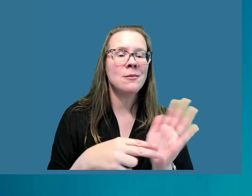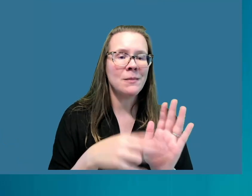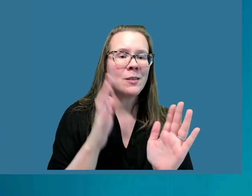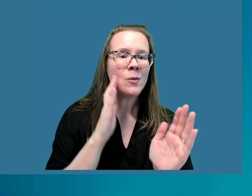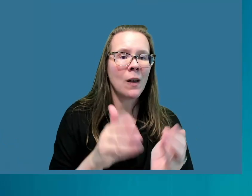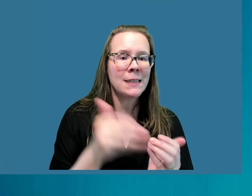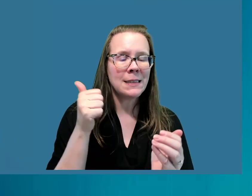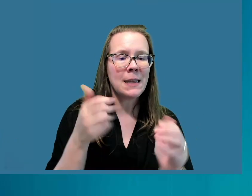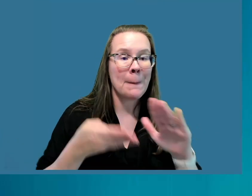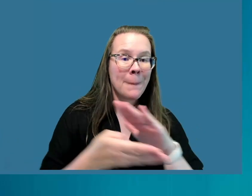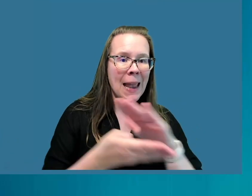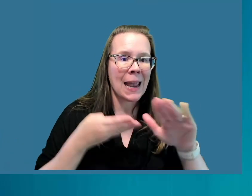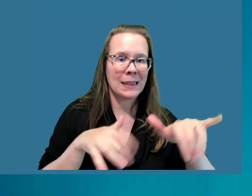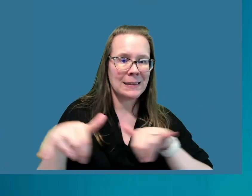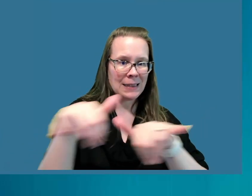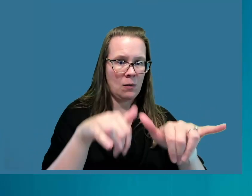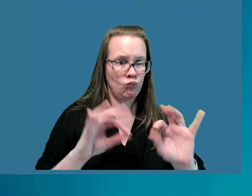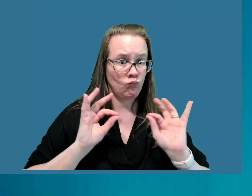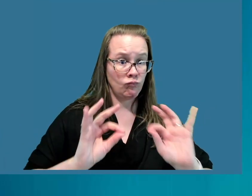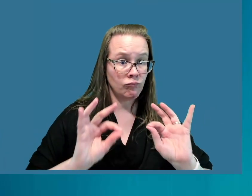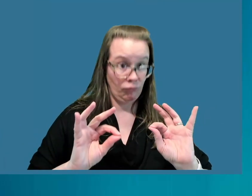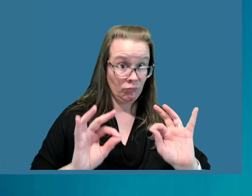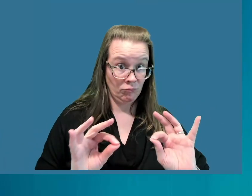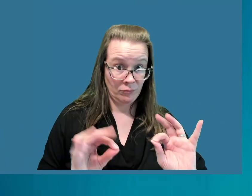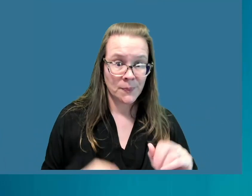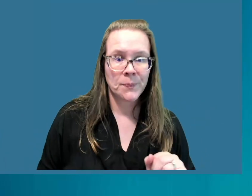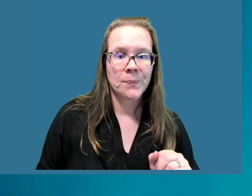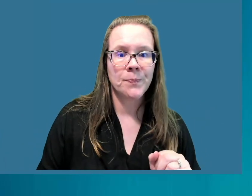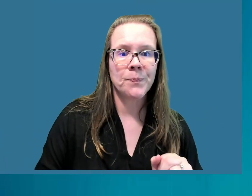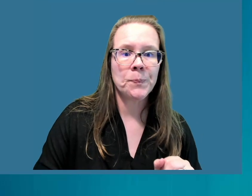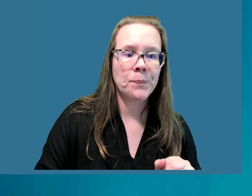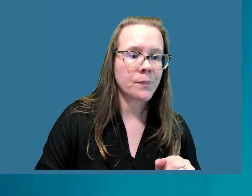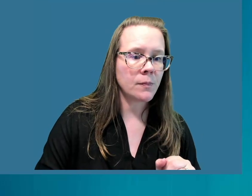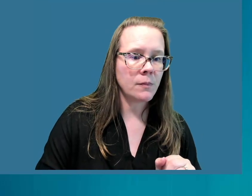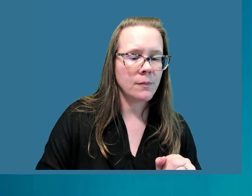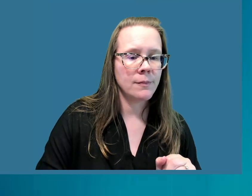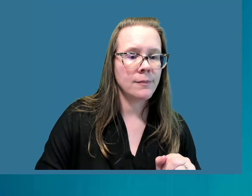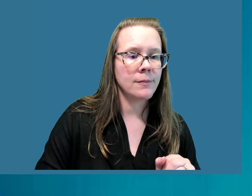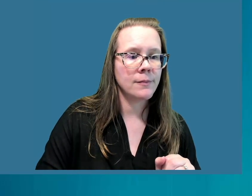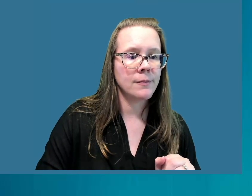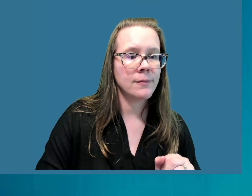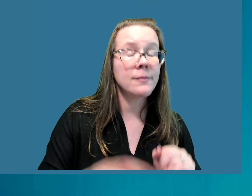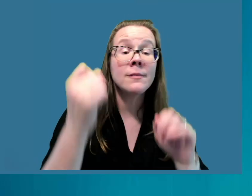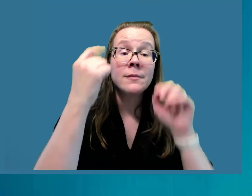the edge of your rolling pin. But the goal is to have a consistent thickness of cookies, and have